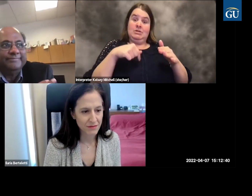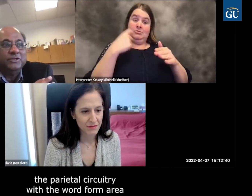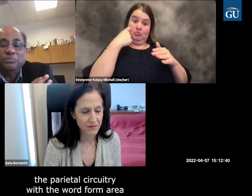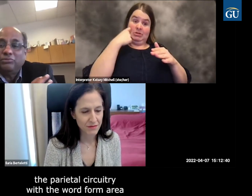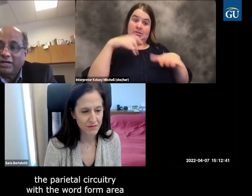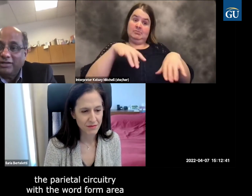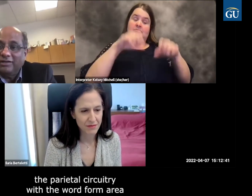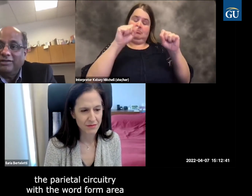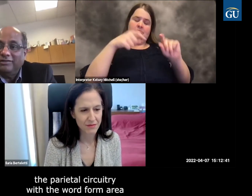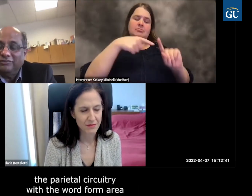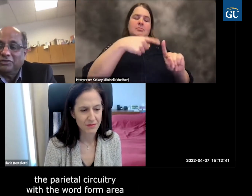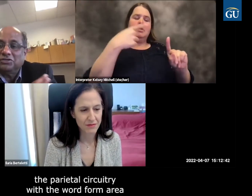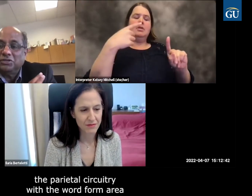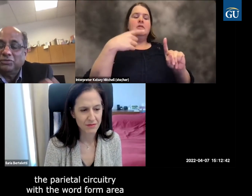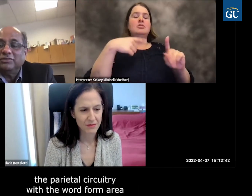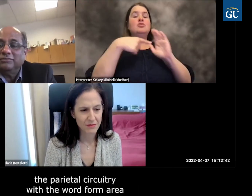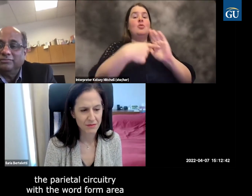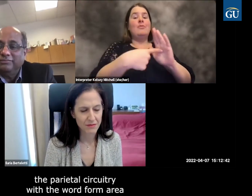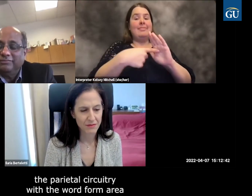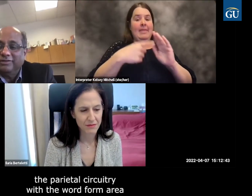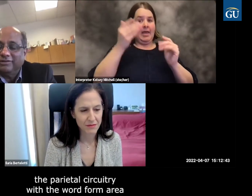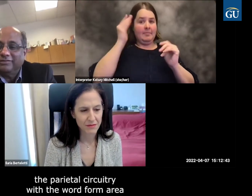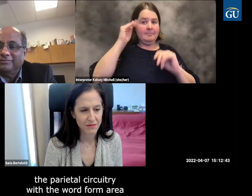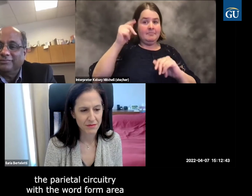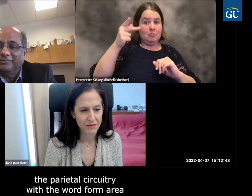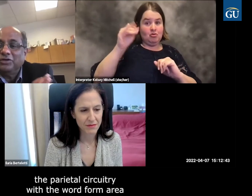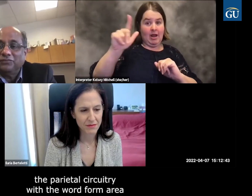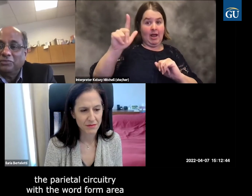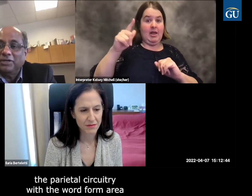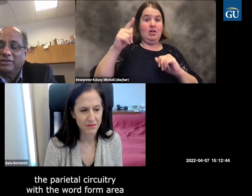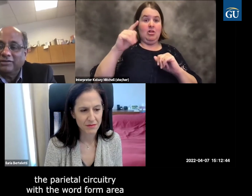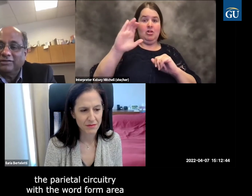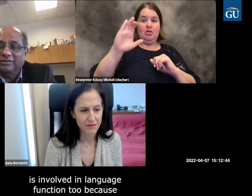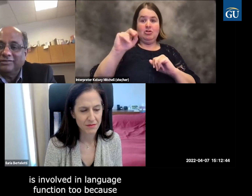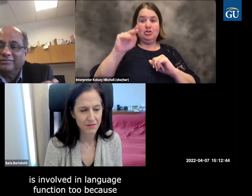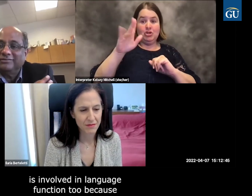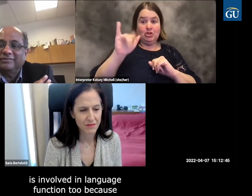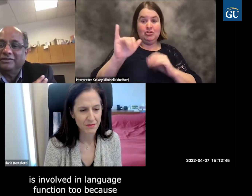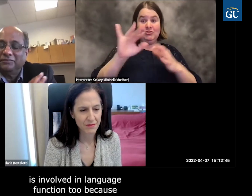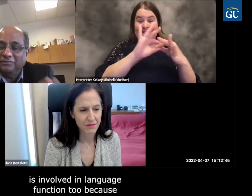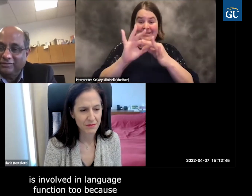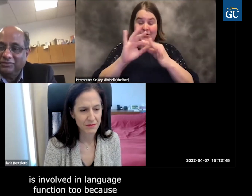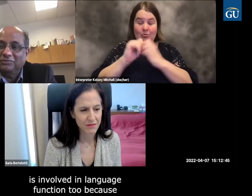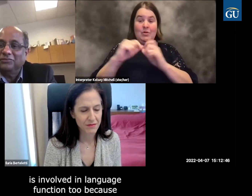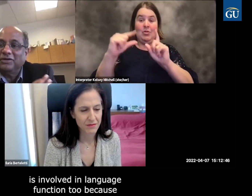the parietal circuitry with the